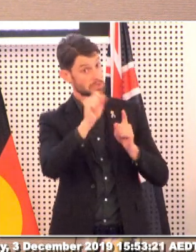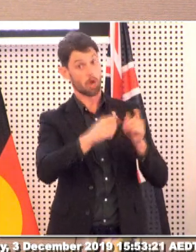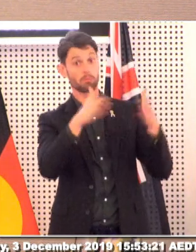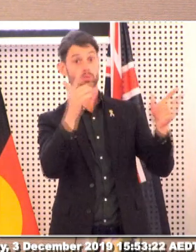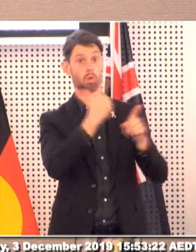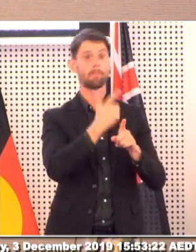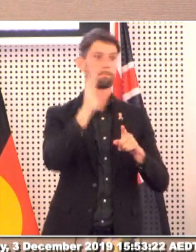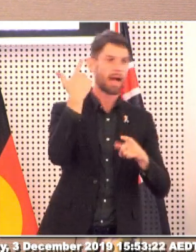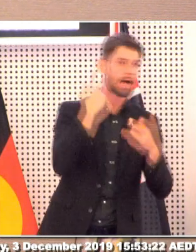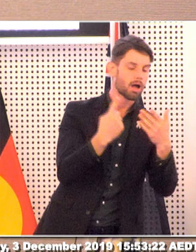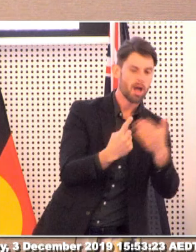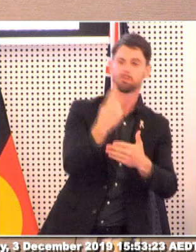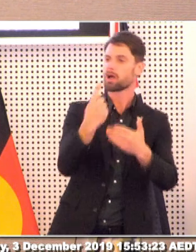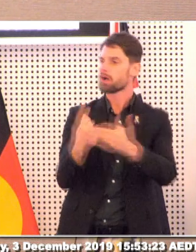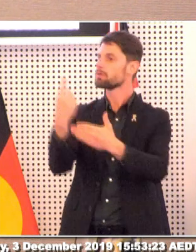And they’re quite open about doing that.